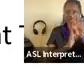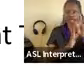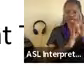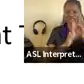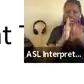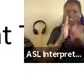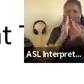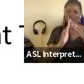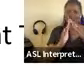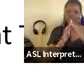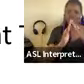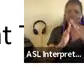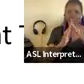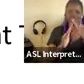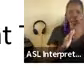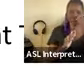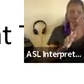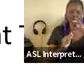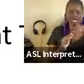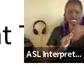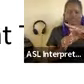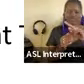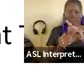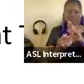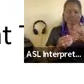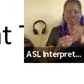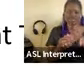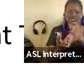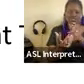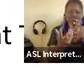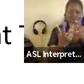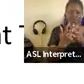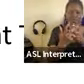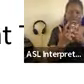understand their needs, to match resources where they're available to those needs,